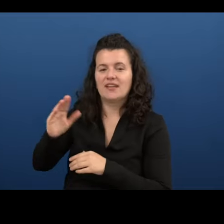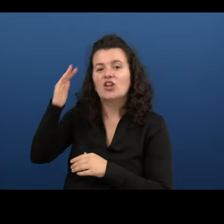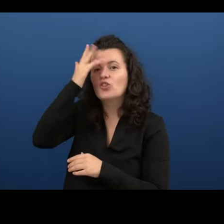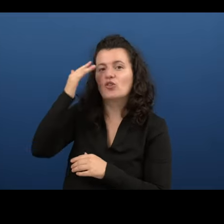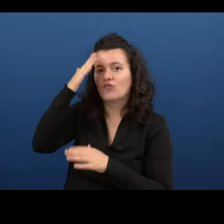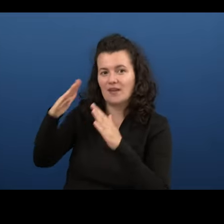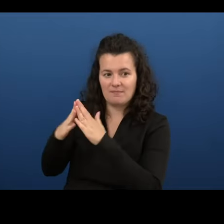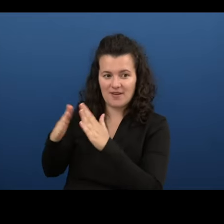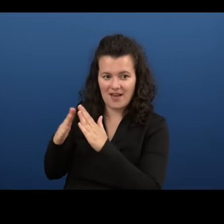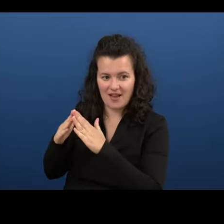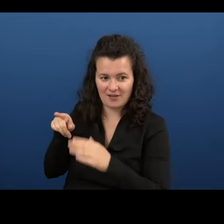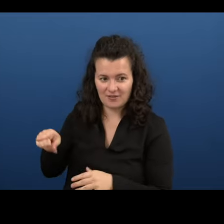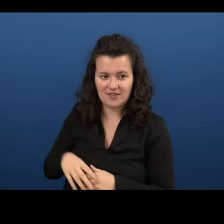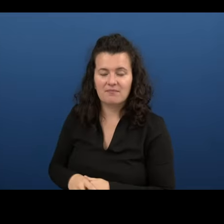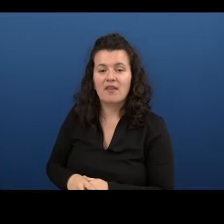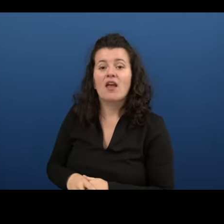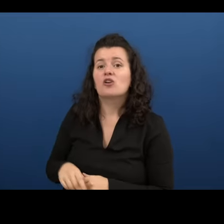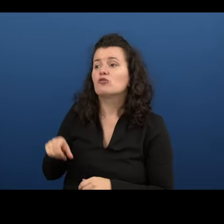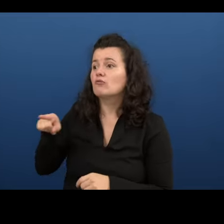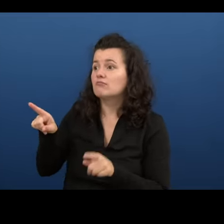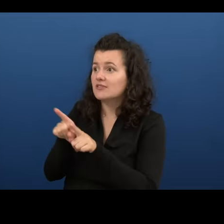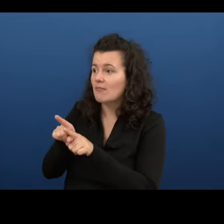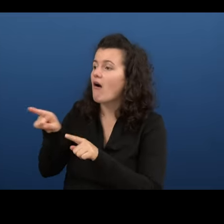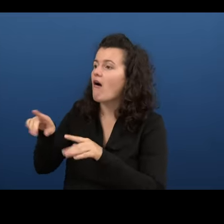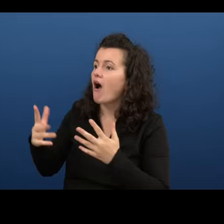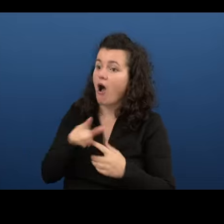a dream house. 15:27:48 Also, divorces in Mexico COO, Mark